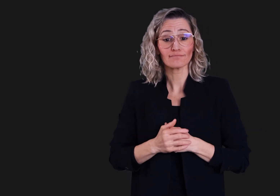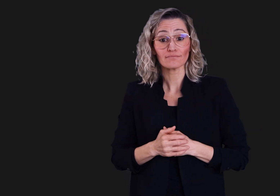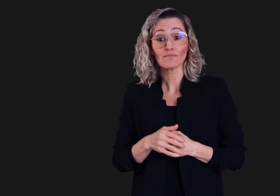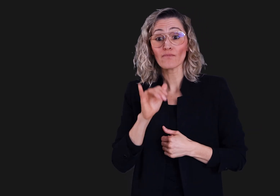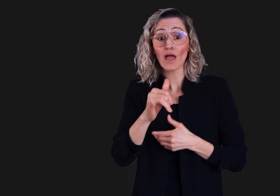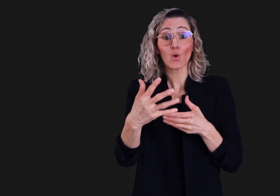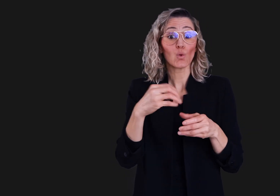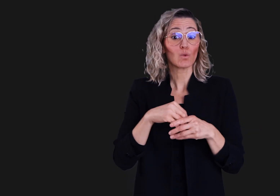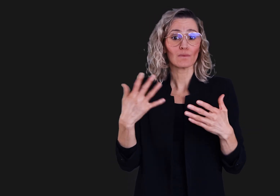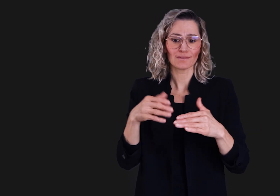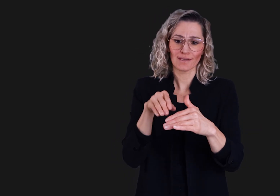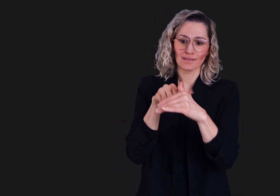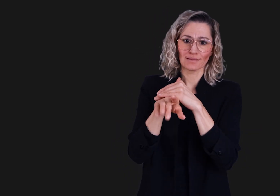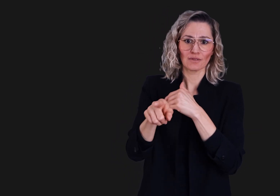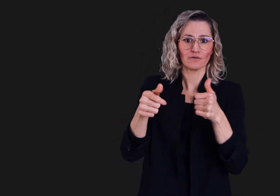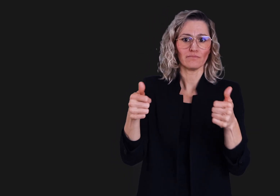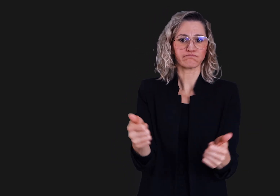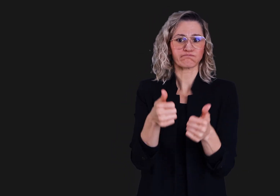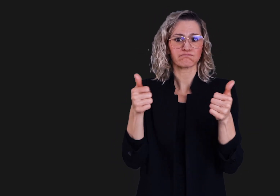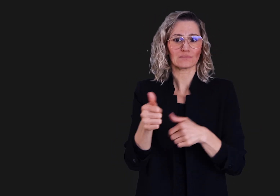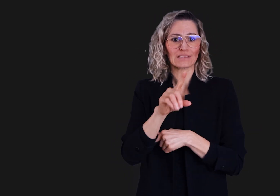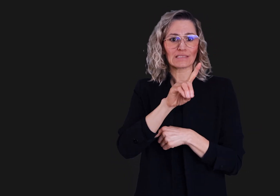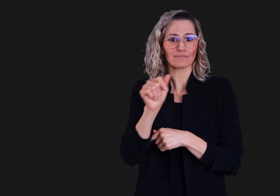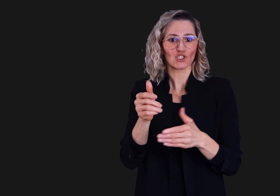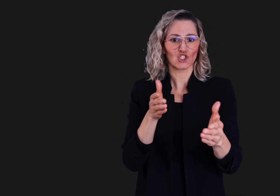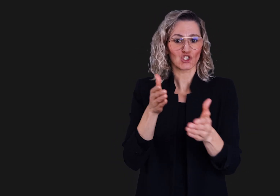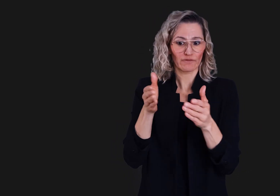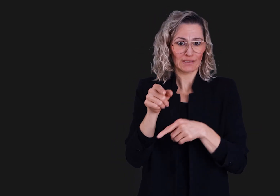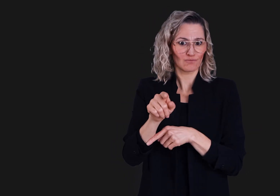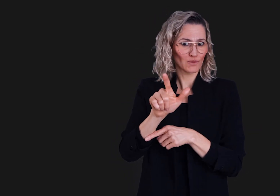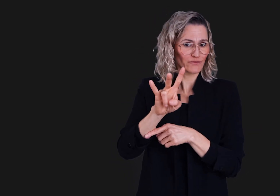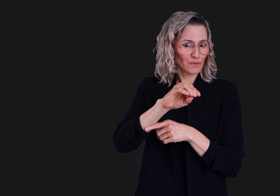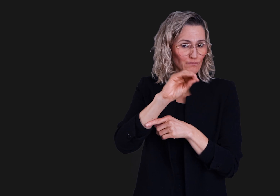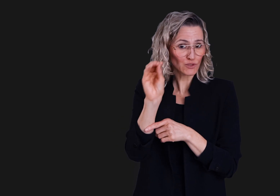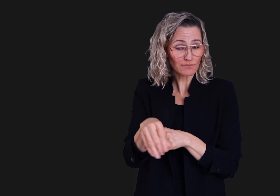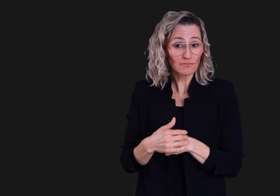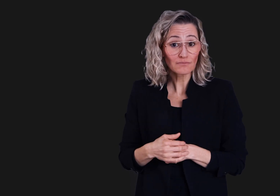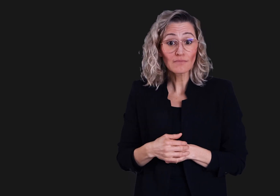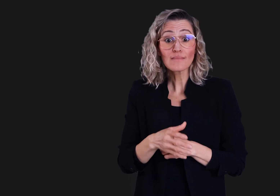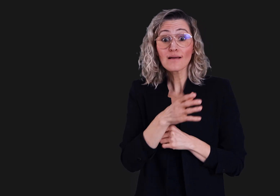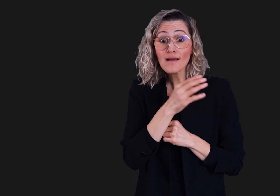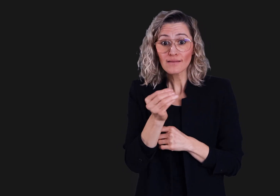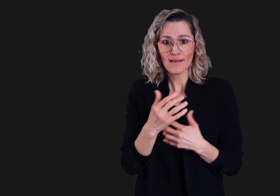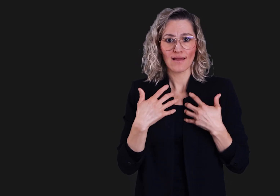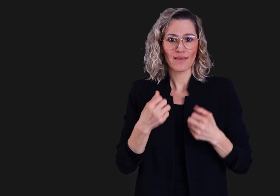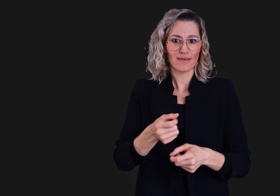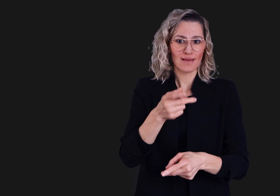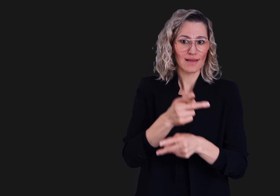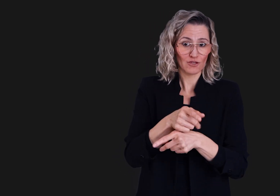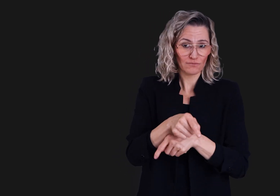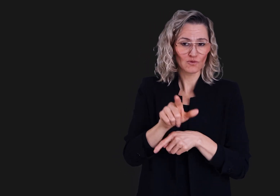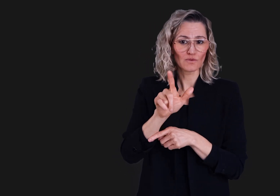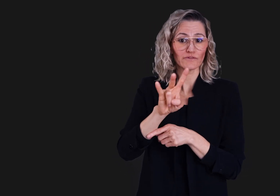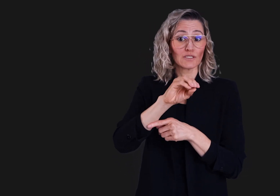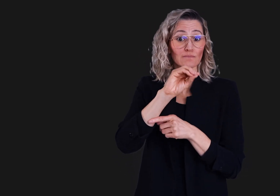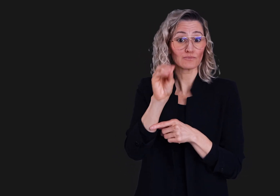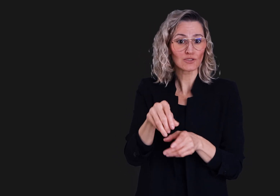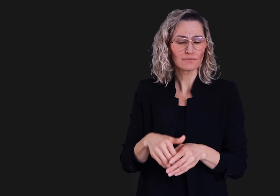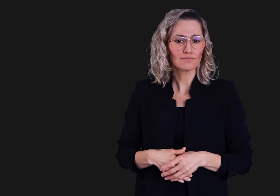This included access to adequate disability services (27%) and healthcare (27%).